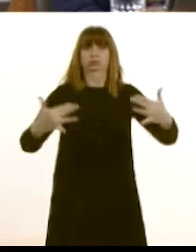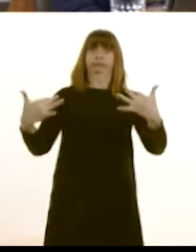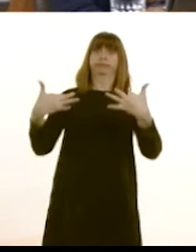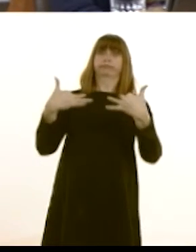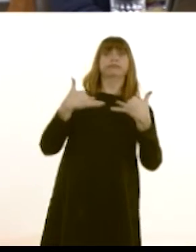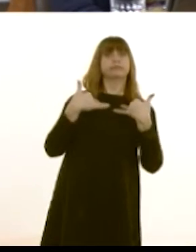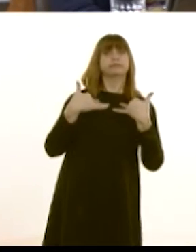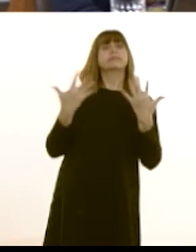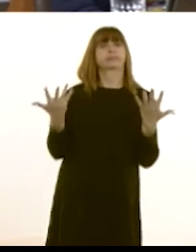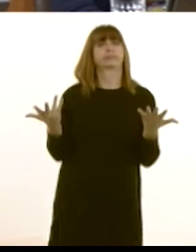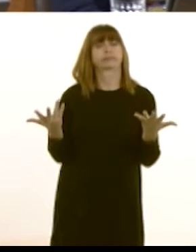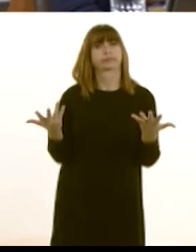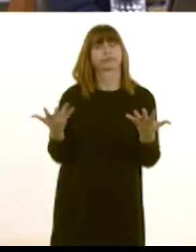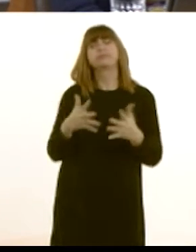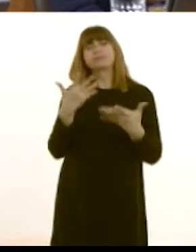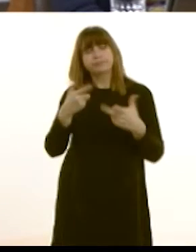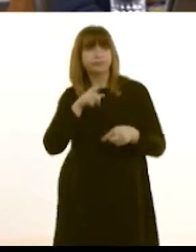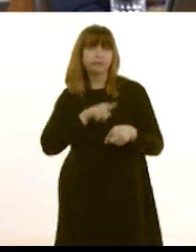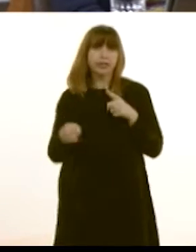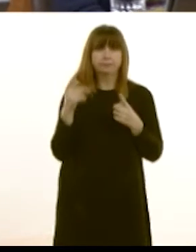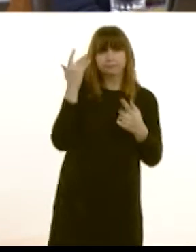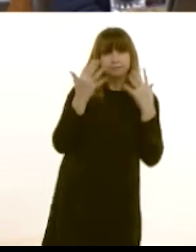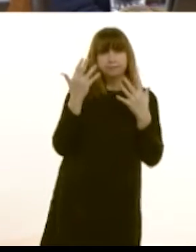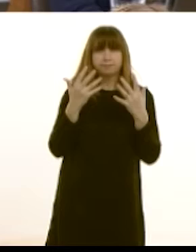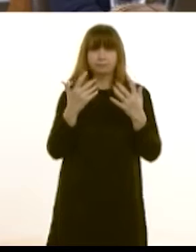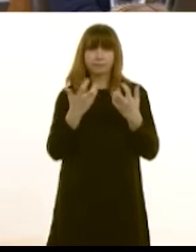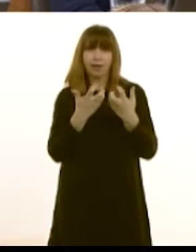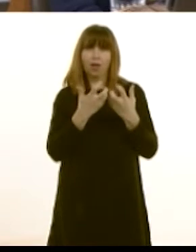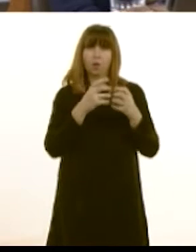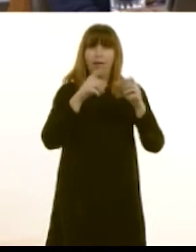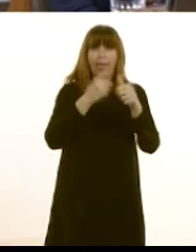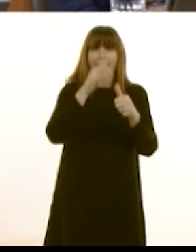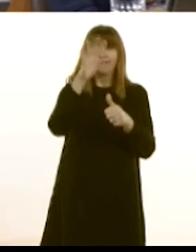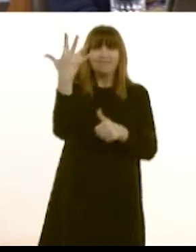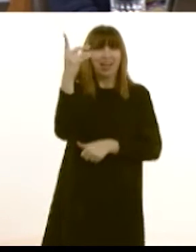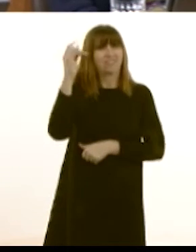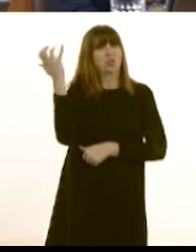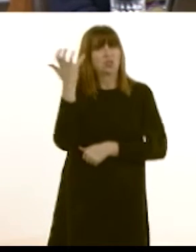now, and, of course, what we try to do is to look at sections of the A55 in order to improve those sections and avoid the risk of flooding.